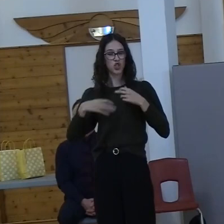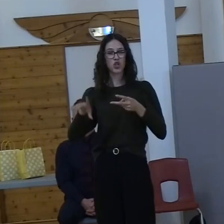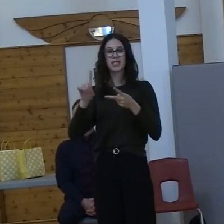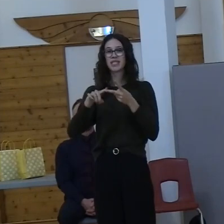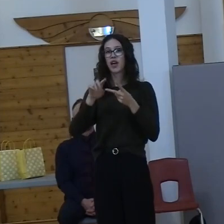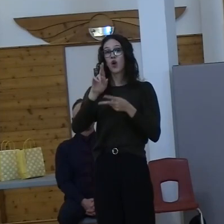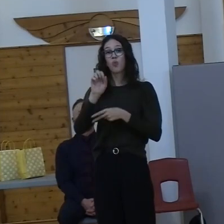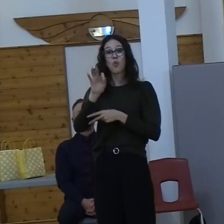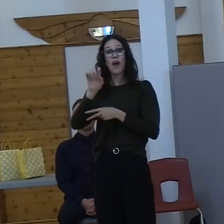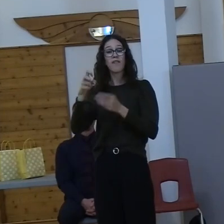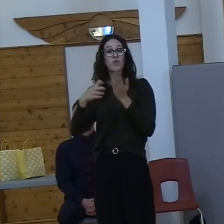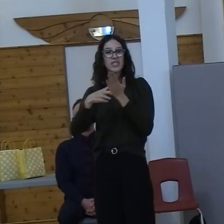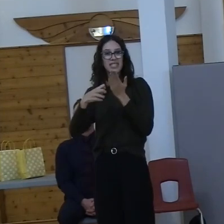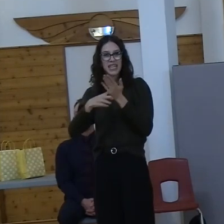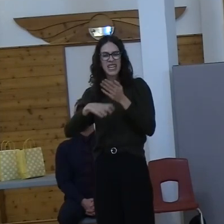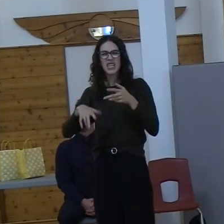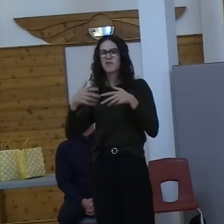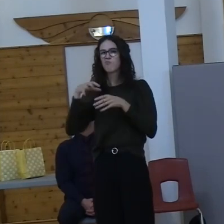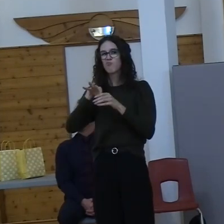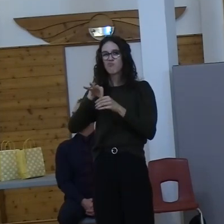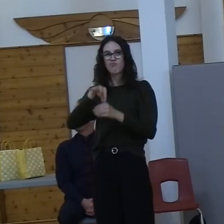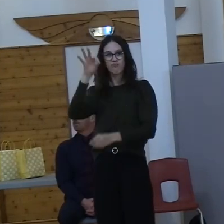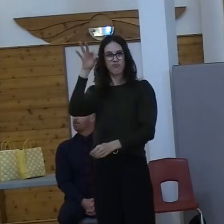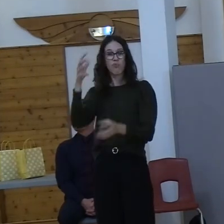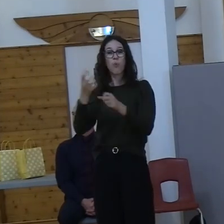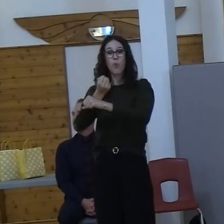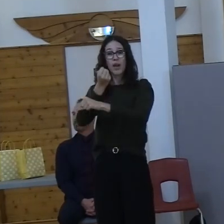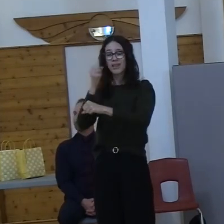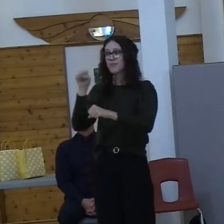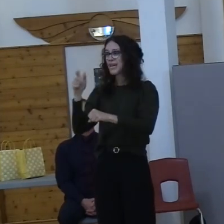Again, the items are at their back. You can take a pee.